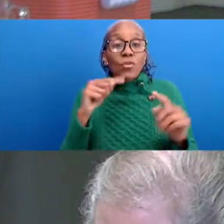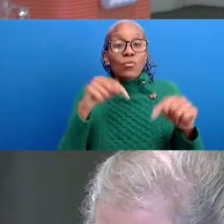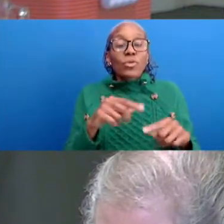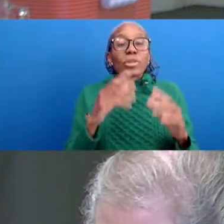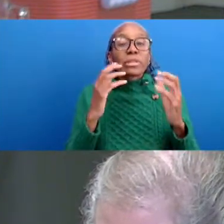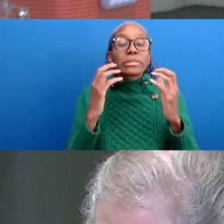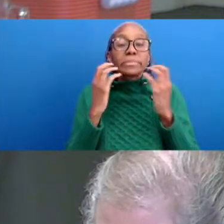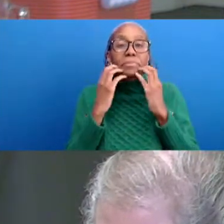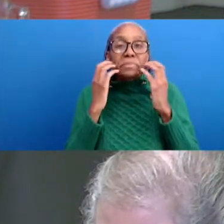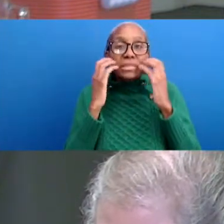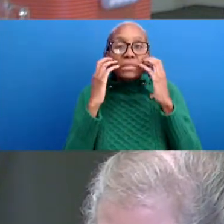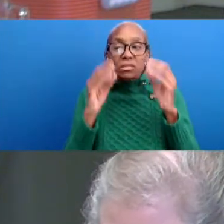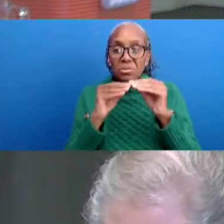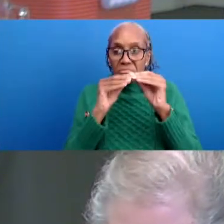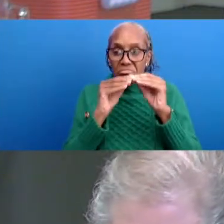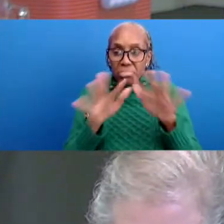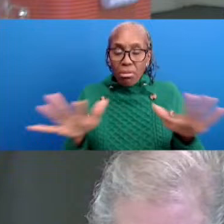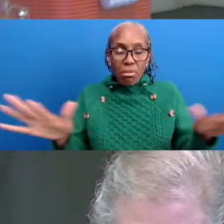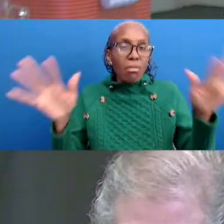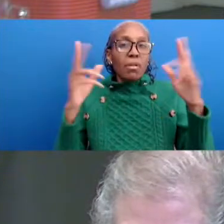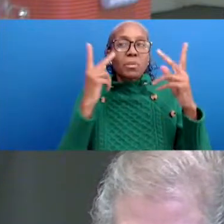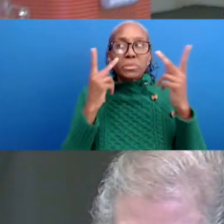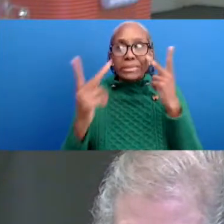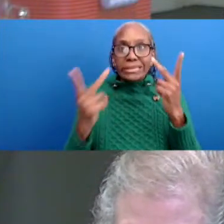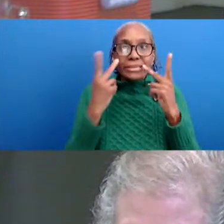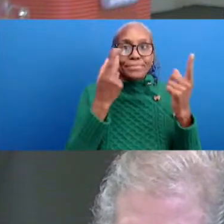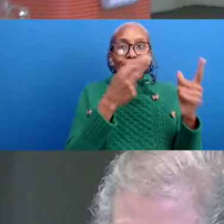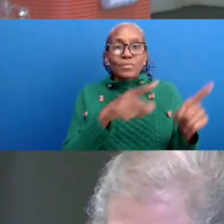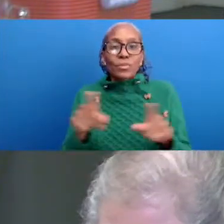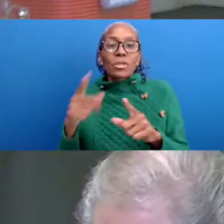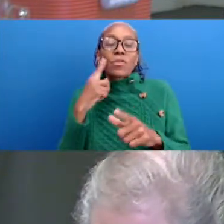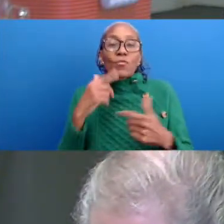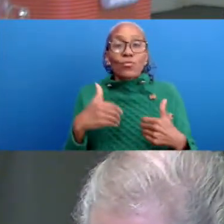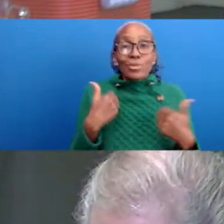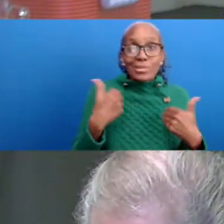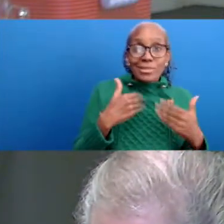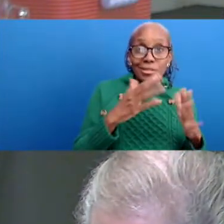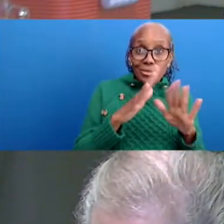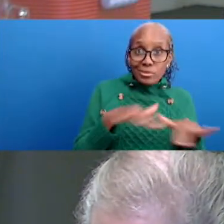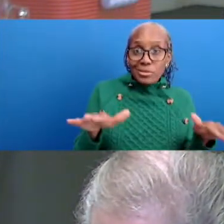AND HE'S ALSO SAID HOW